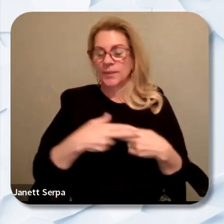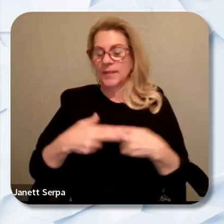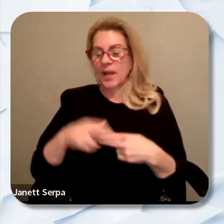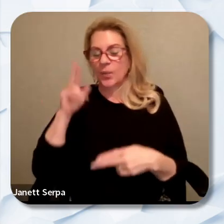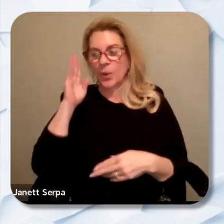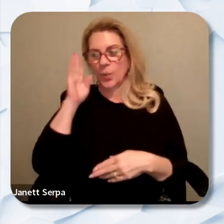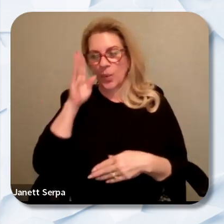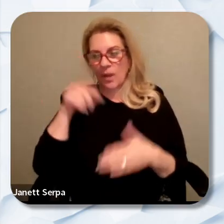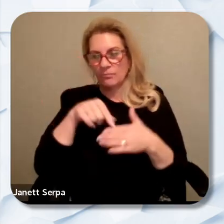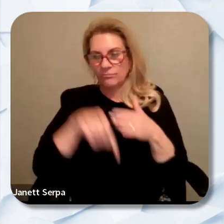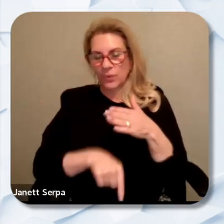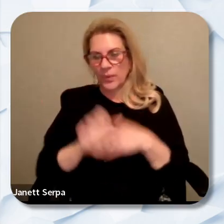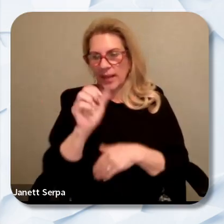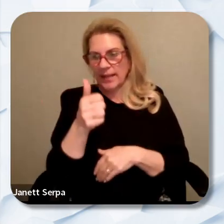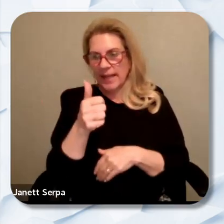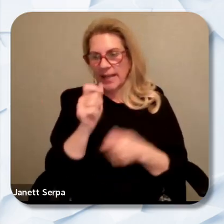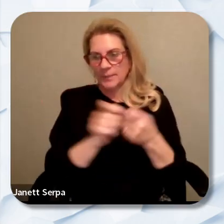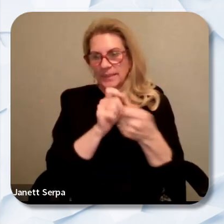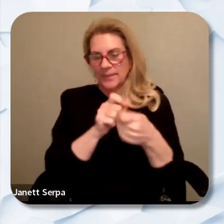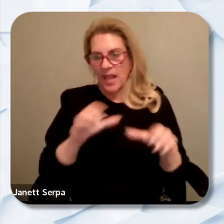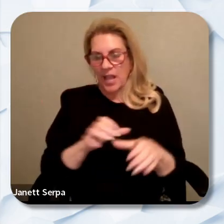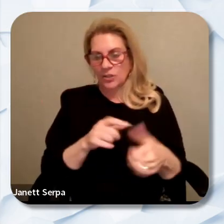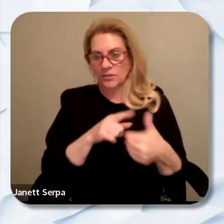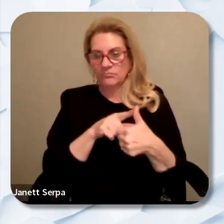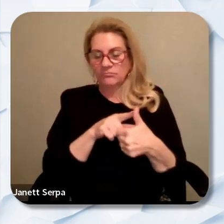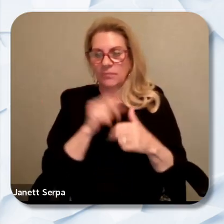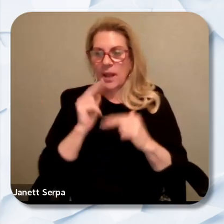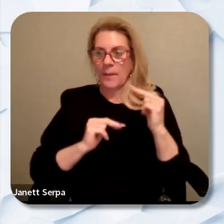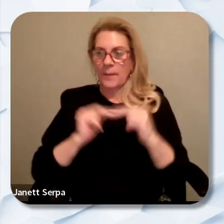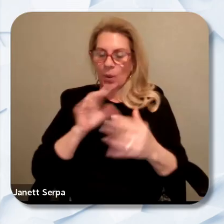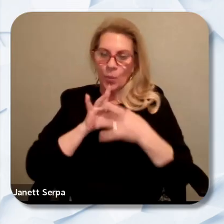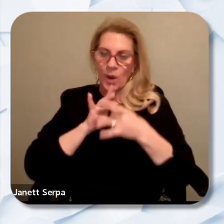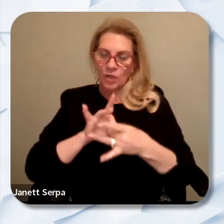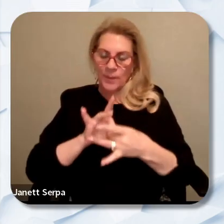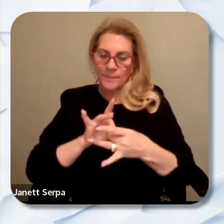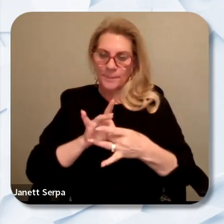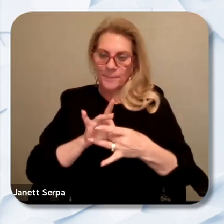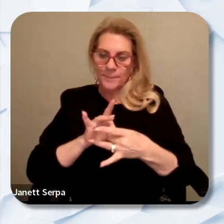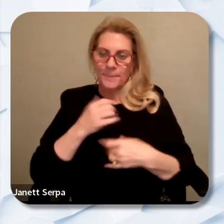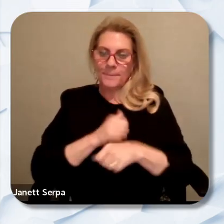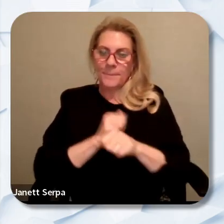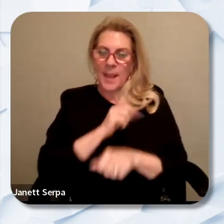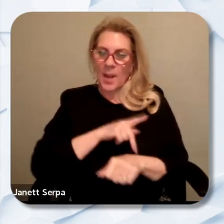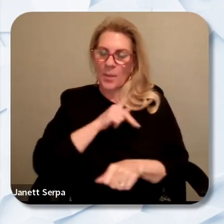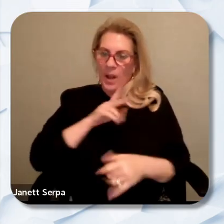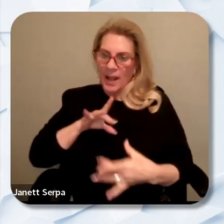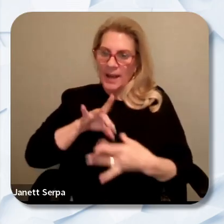specific actions. They are build relationships. Make personal connections with students through